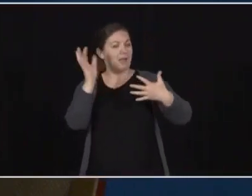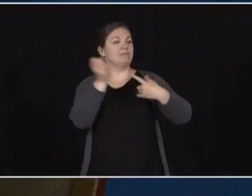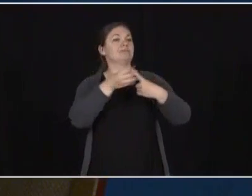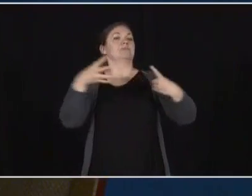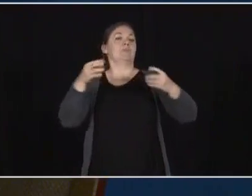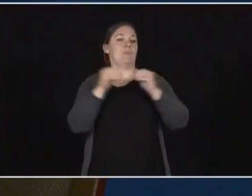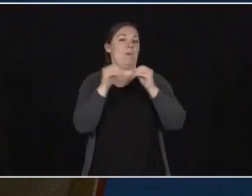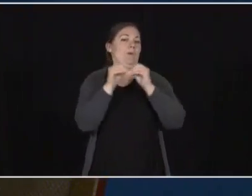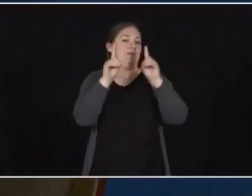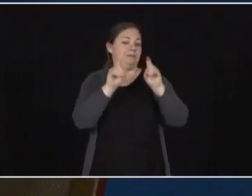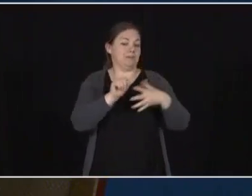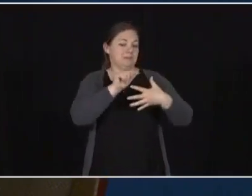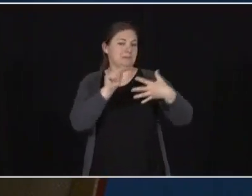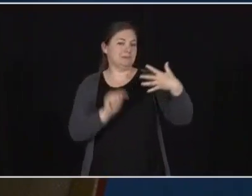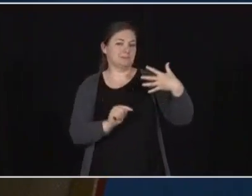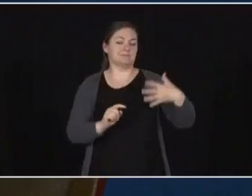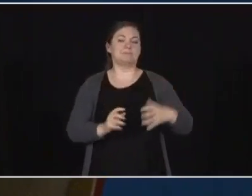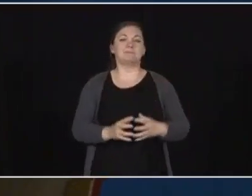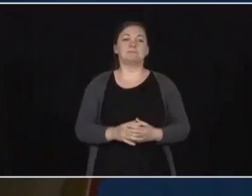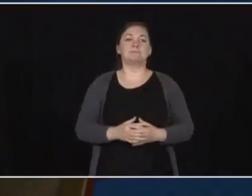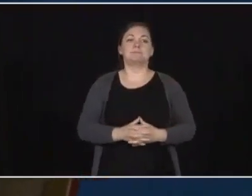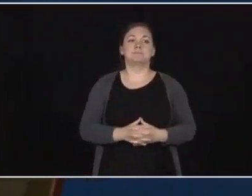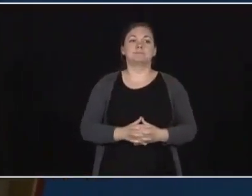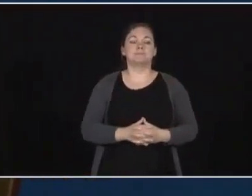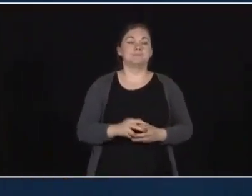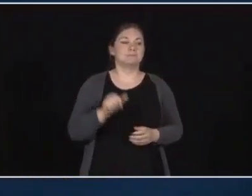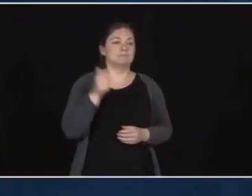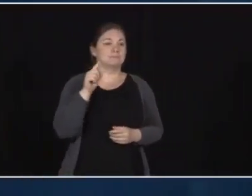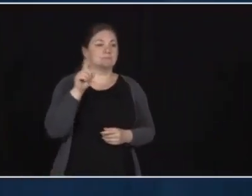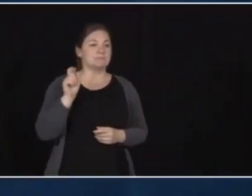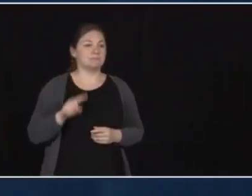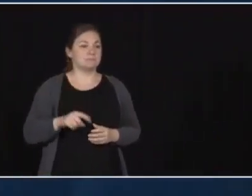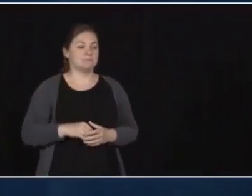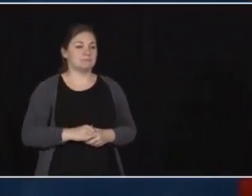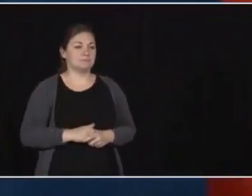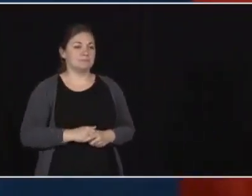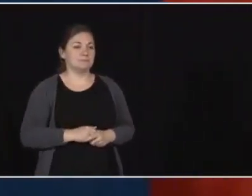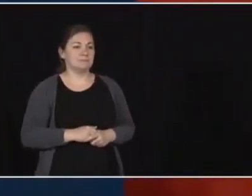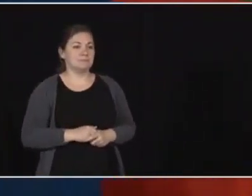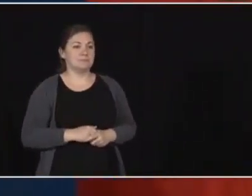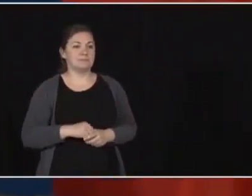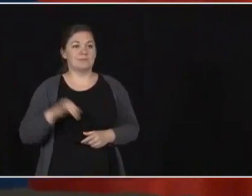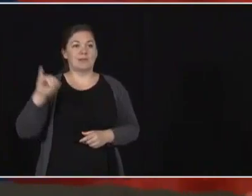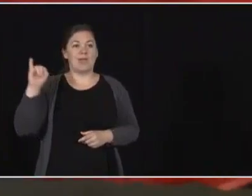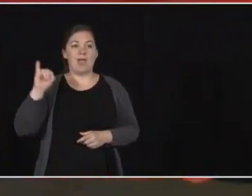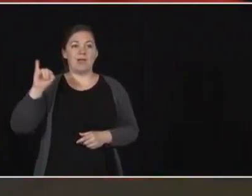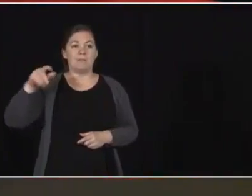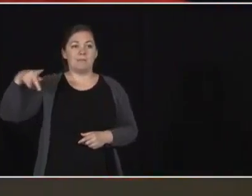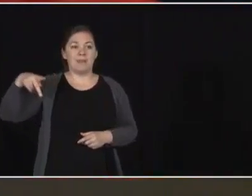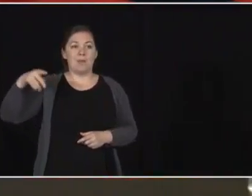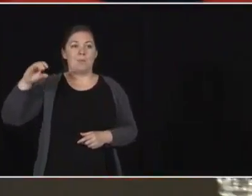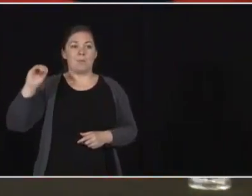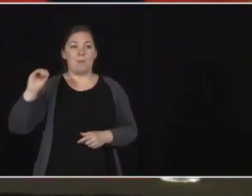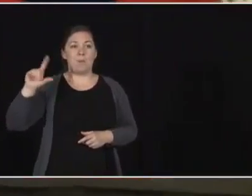Next question. Next question comes from Victoria Gibson with all politics. Please go ahead. Hello everyone.